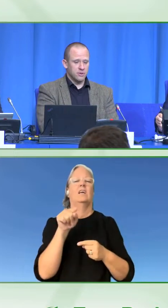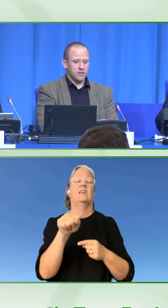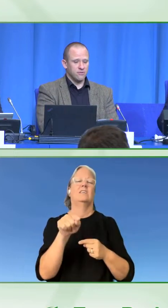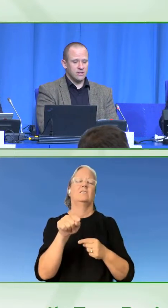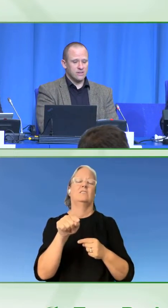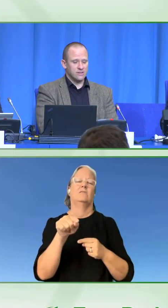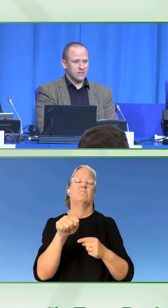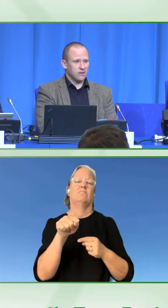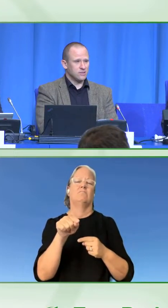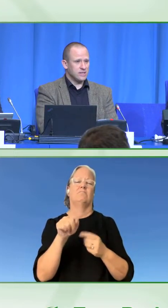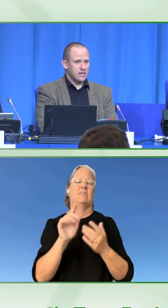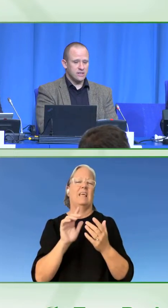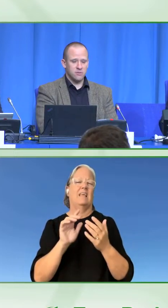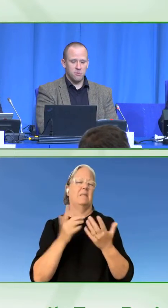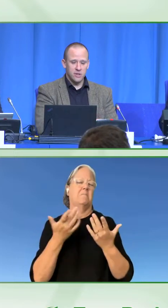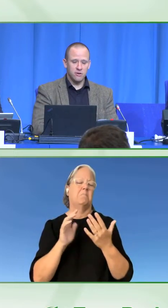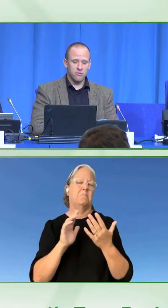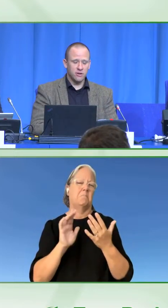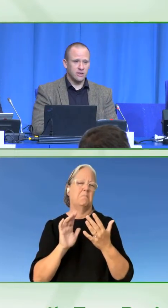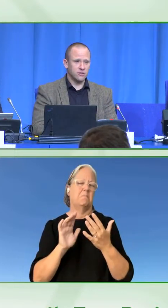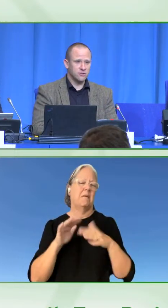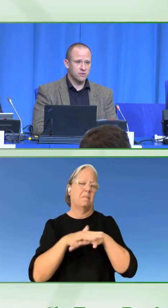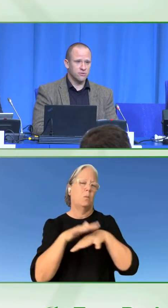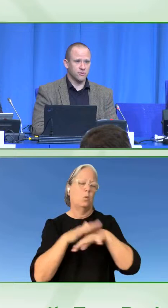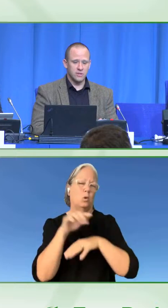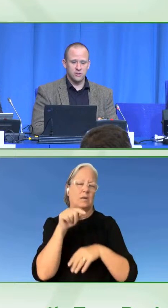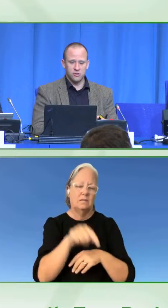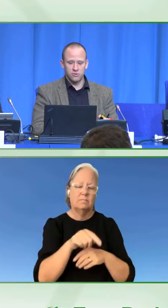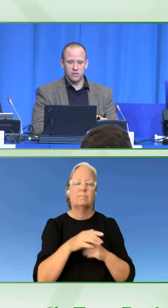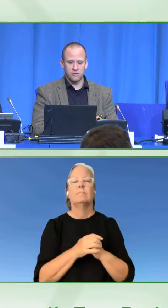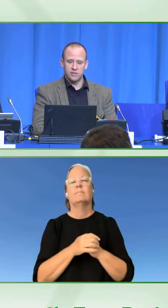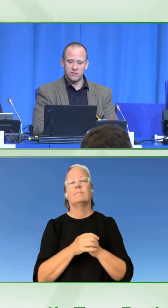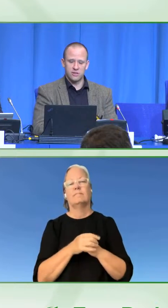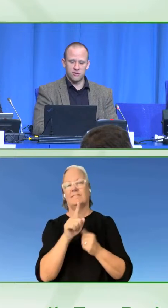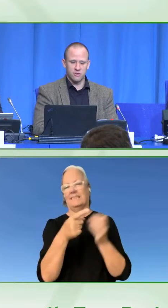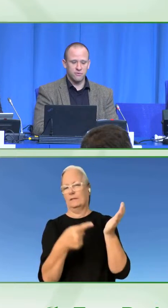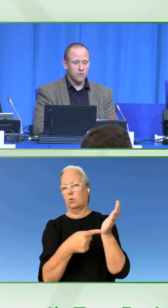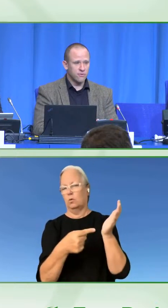continues to push for global disability inclusion. The